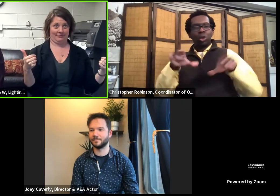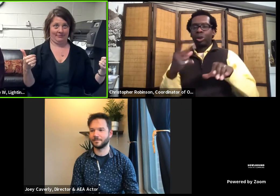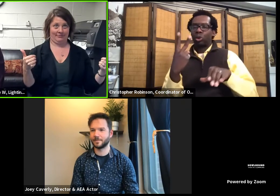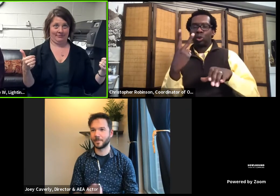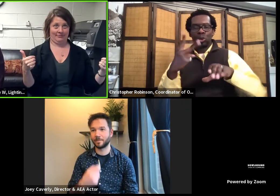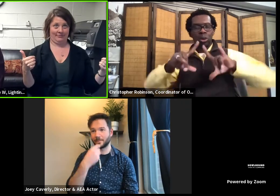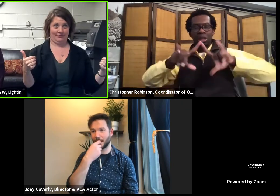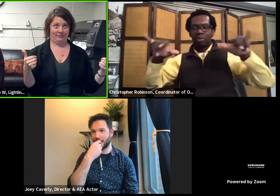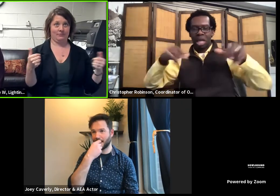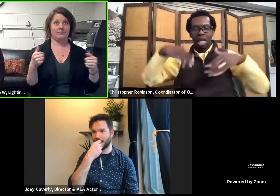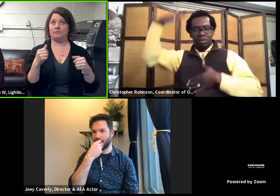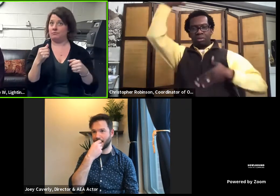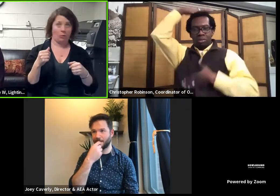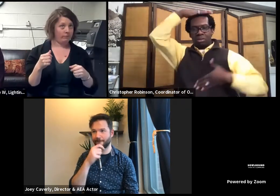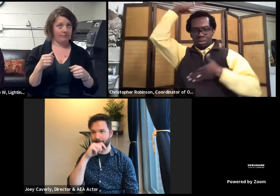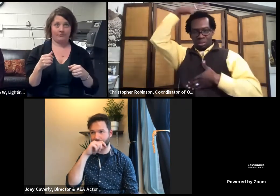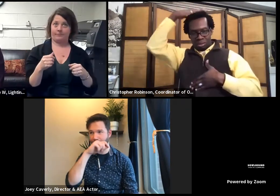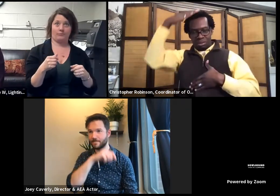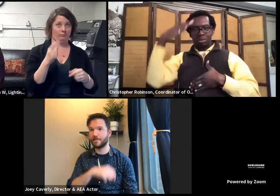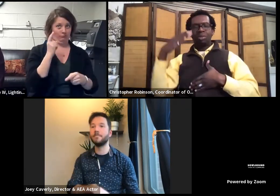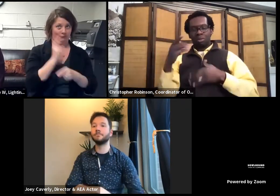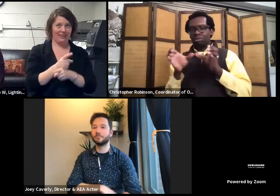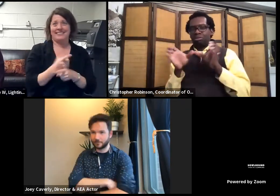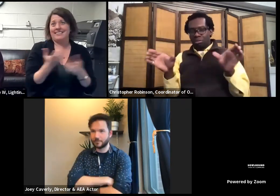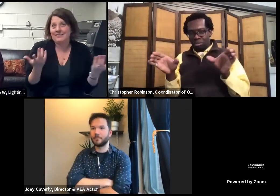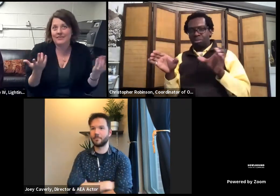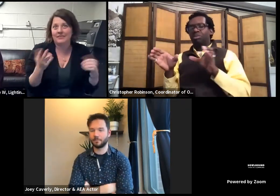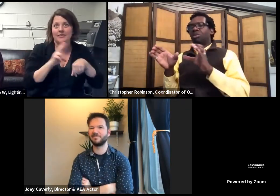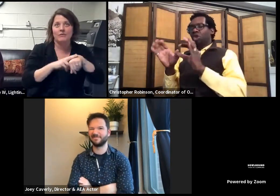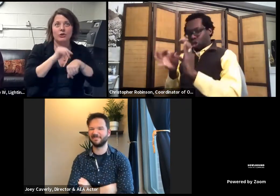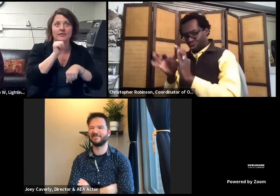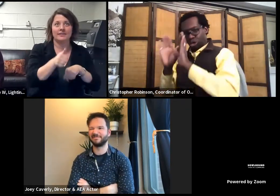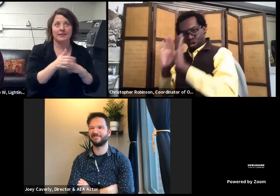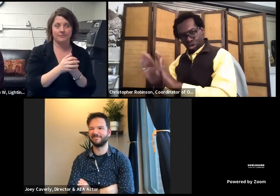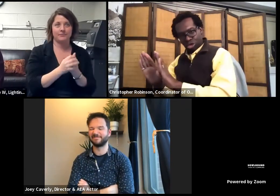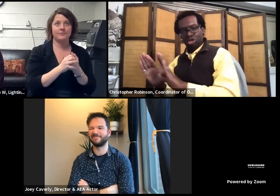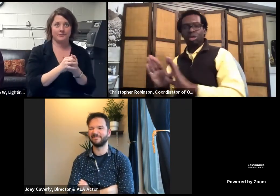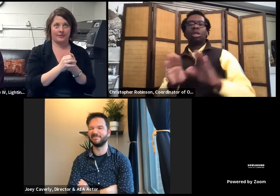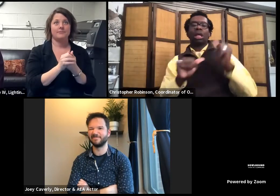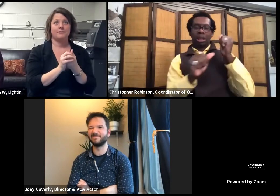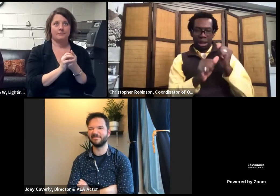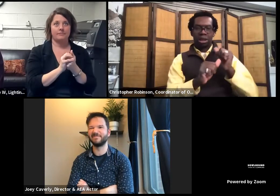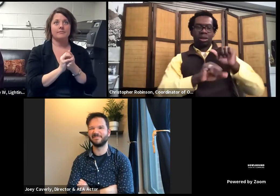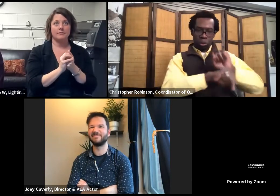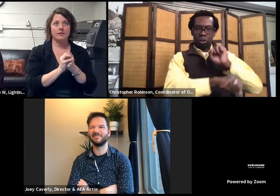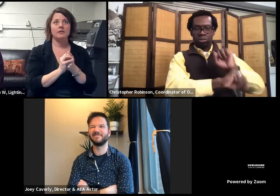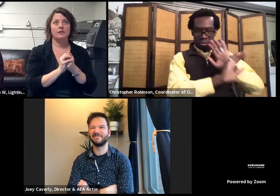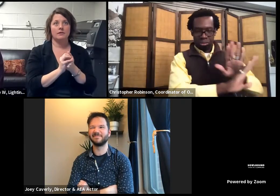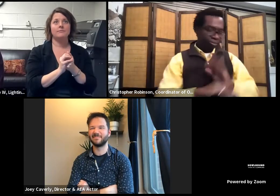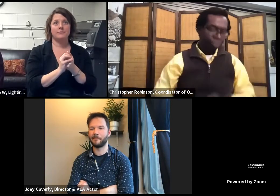and I have to make that clear distinction. Okay, not kind of doing a slash role of two things at the same time. You want your assistant to be your assistant,